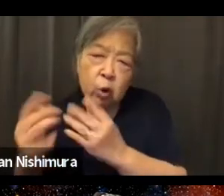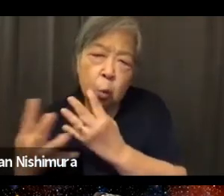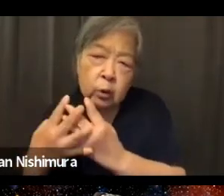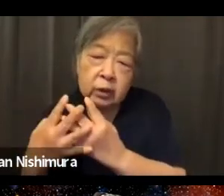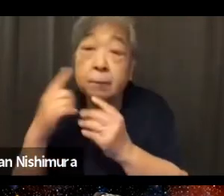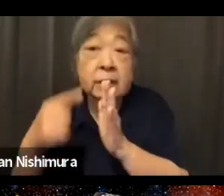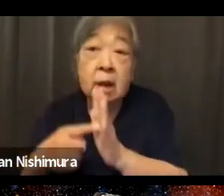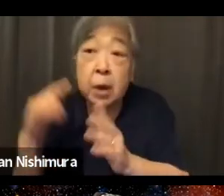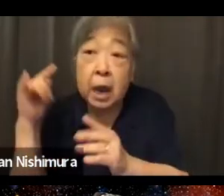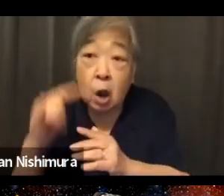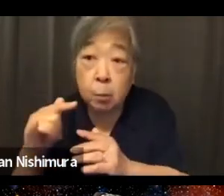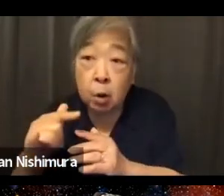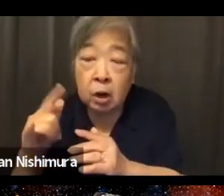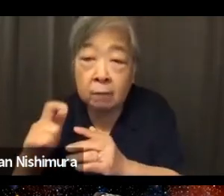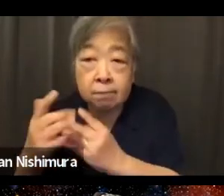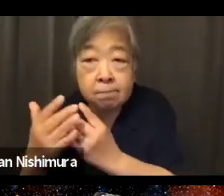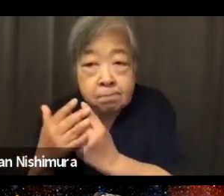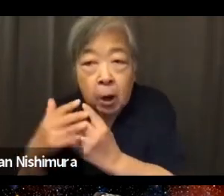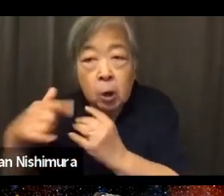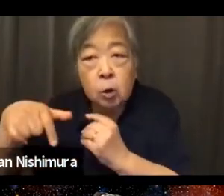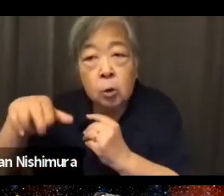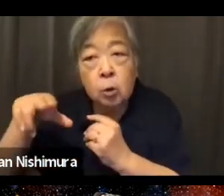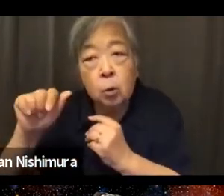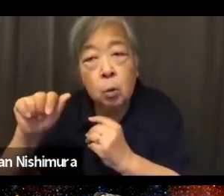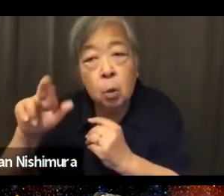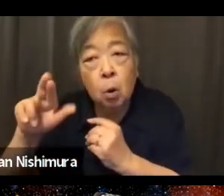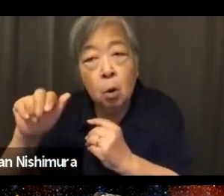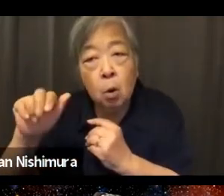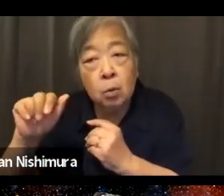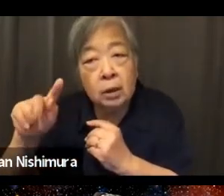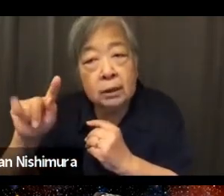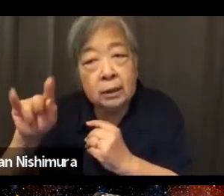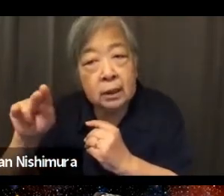Based on what country they're coming from, there may be specific requirements for that.